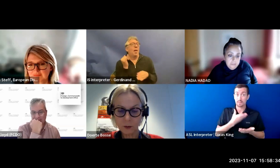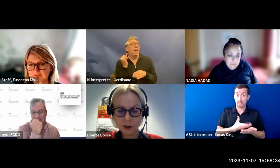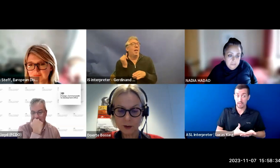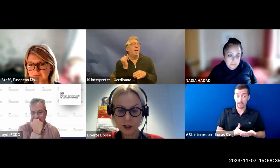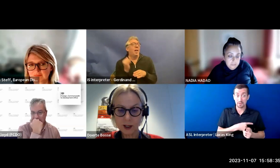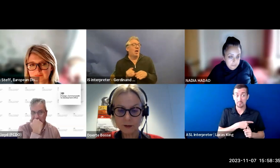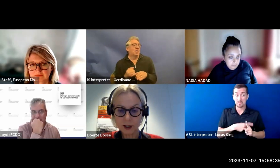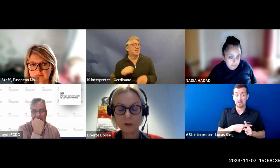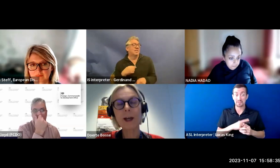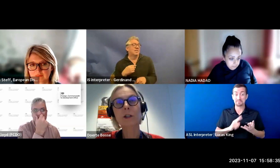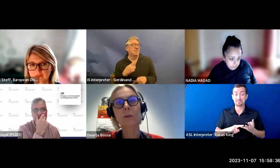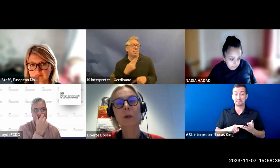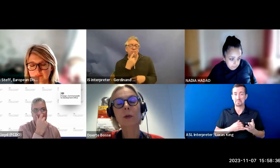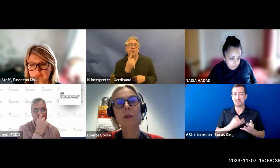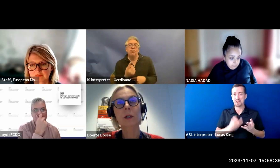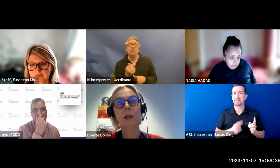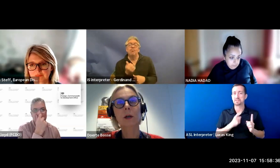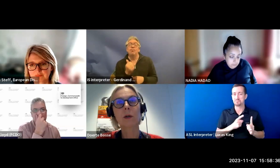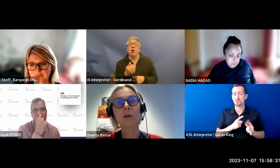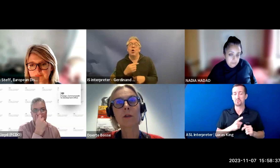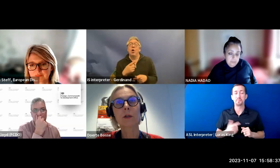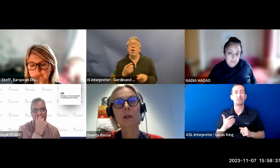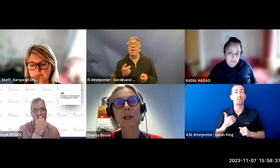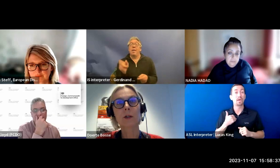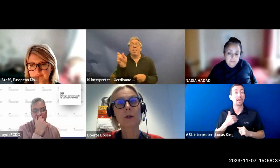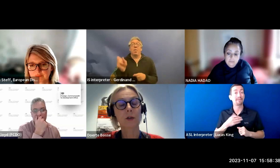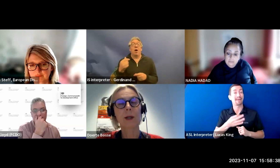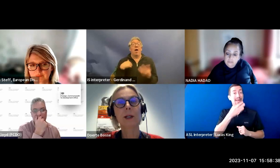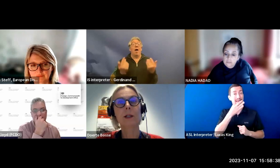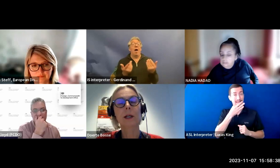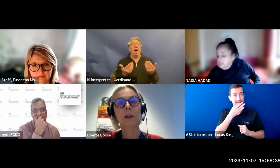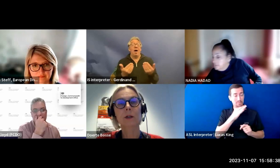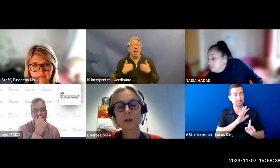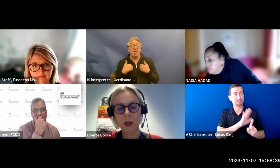when we have experts in different thematic sectors,